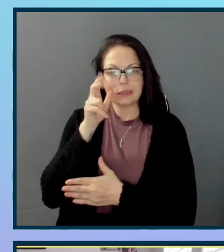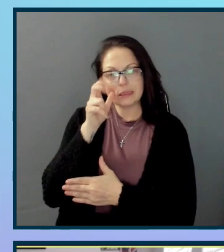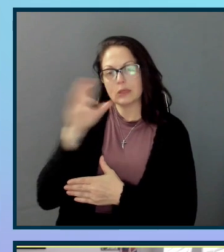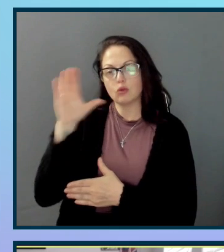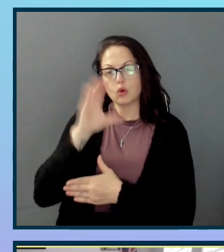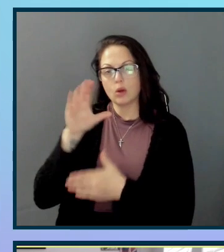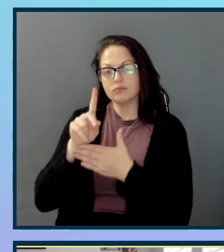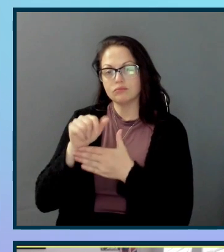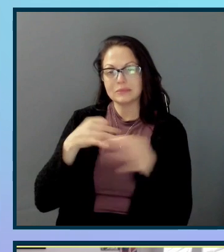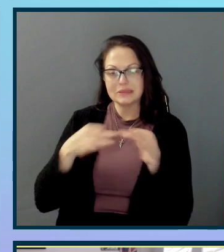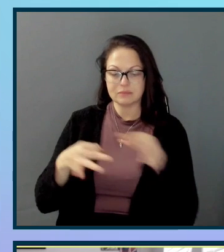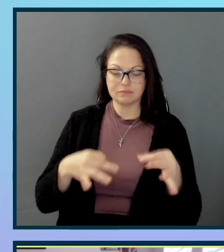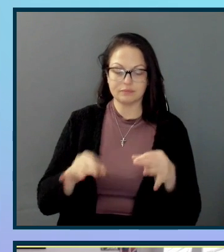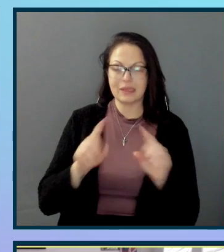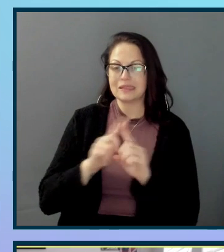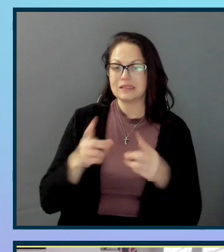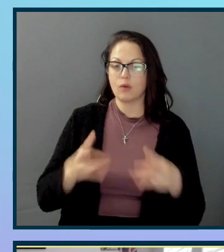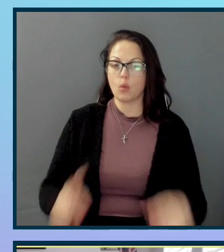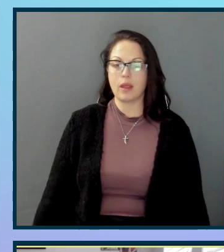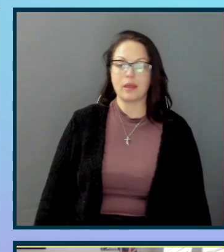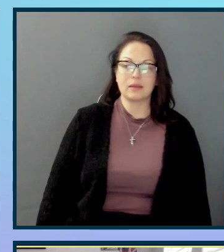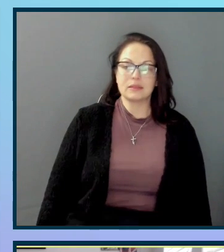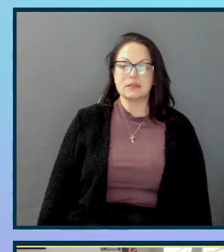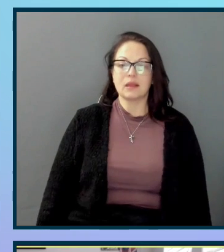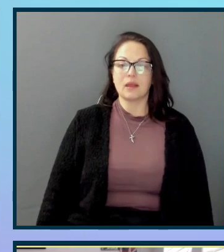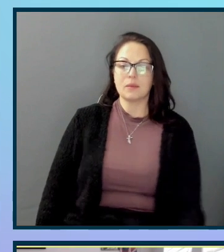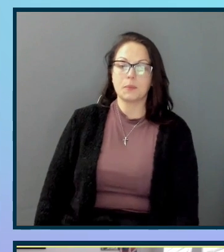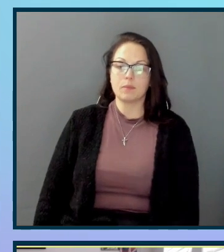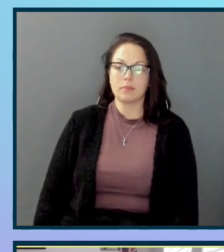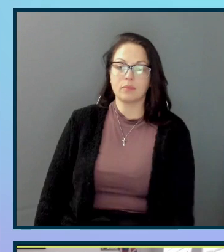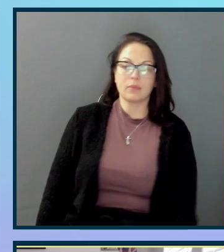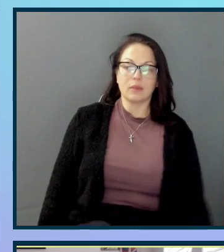described in so many different ways, in so many different places and categorizations.